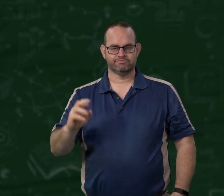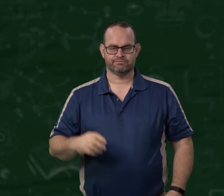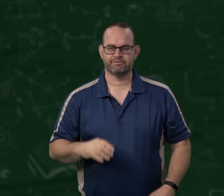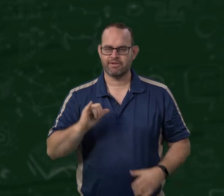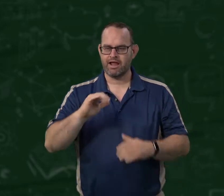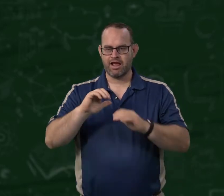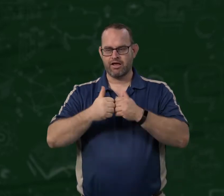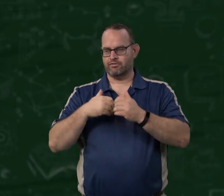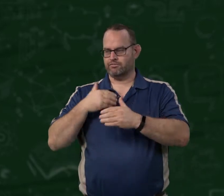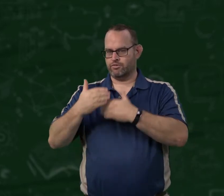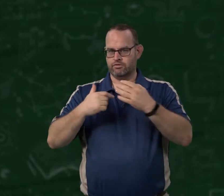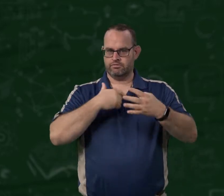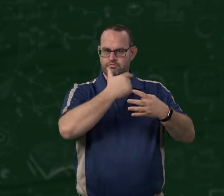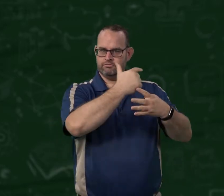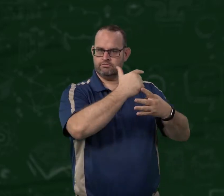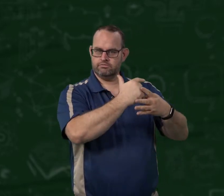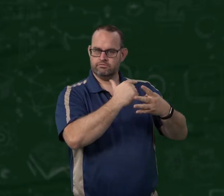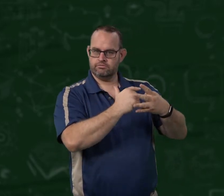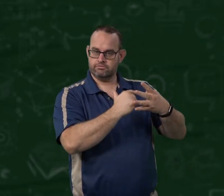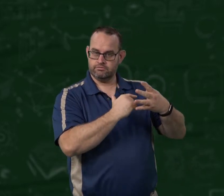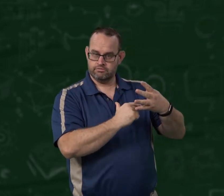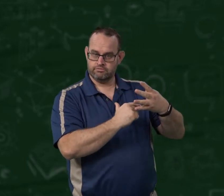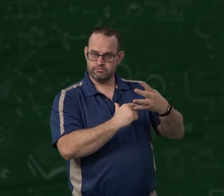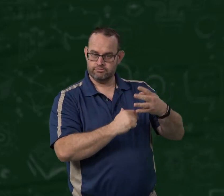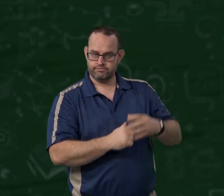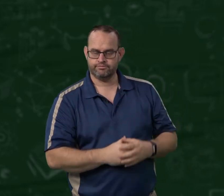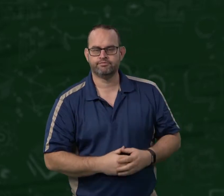That is an example of using the order of operations.